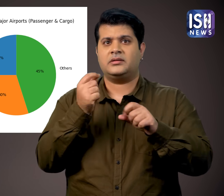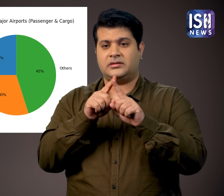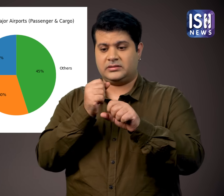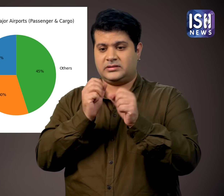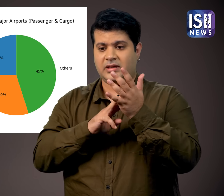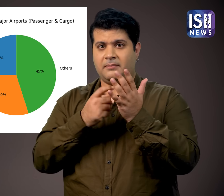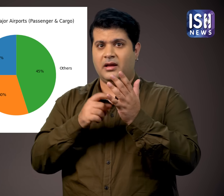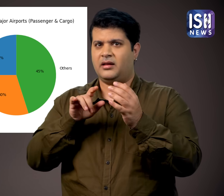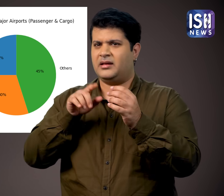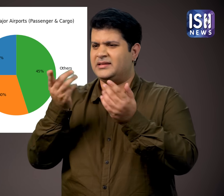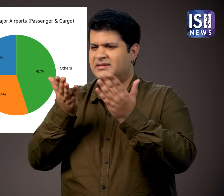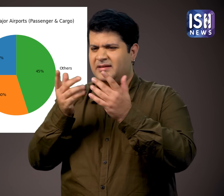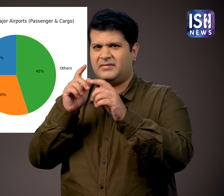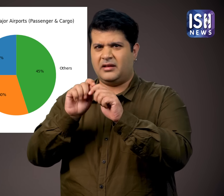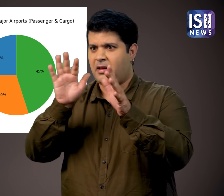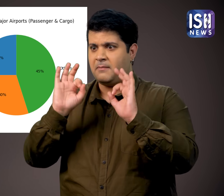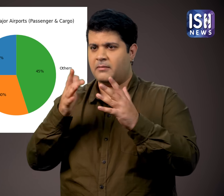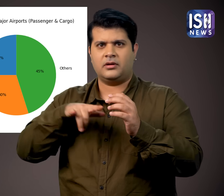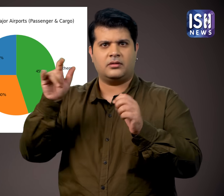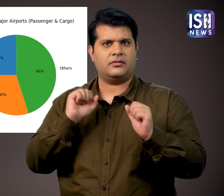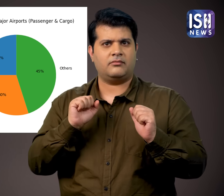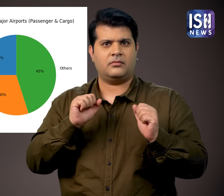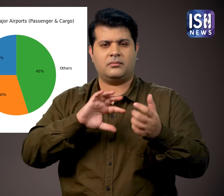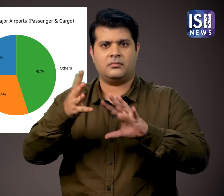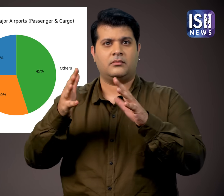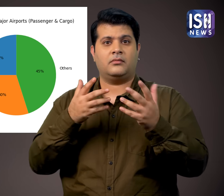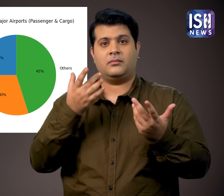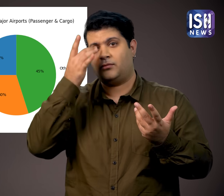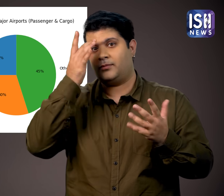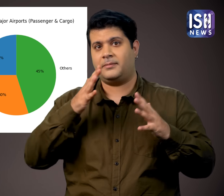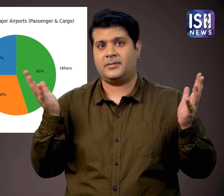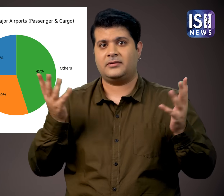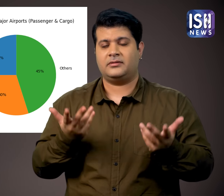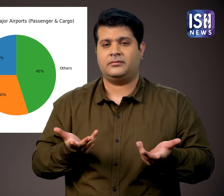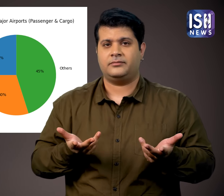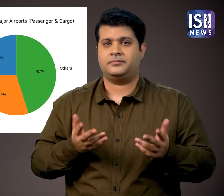Same goes with GMR as well and it could lead to massive public outrage.